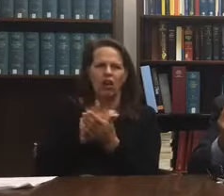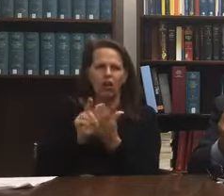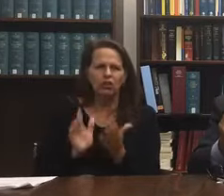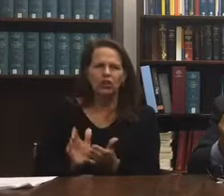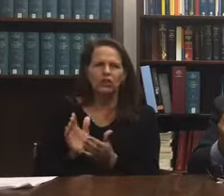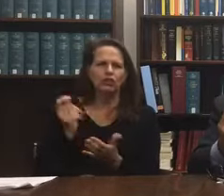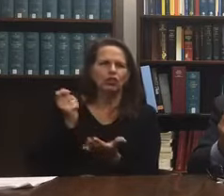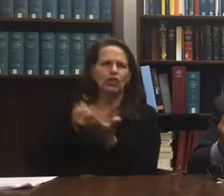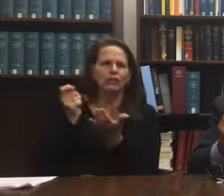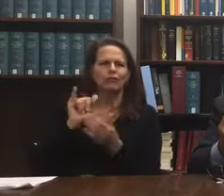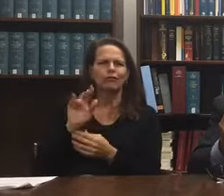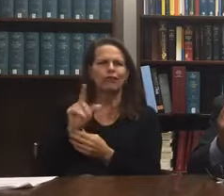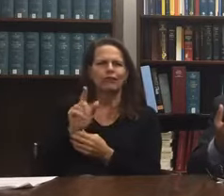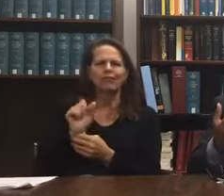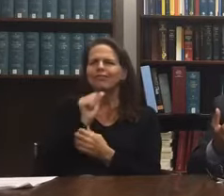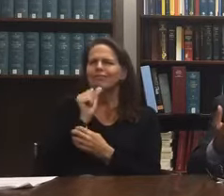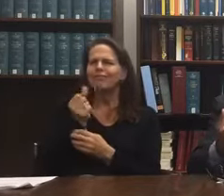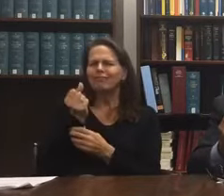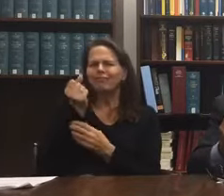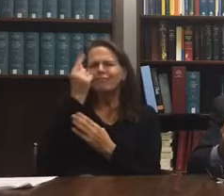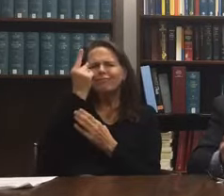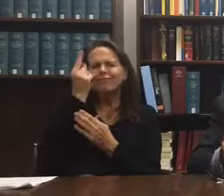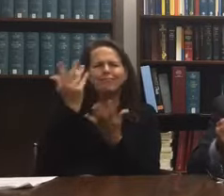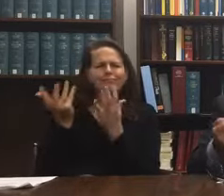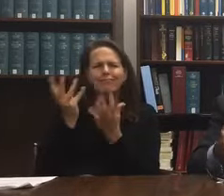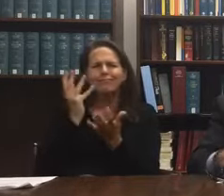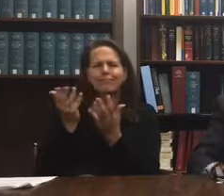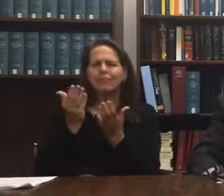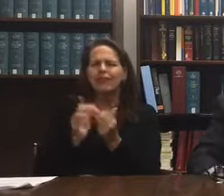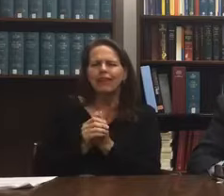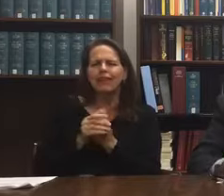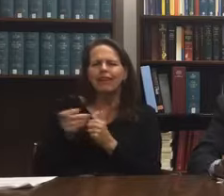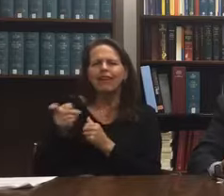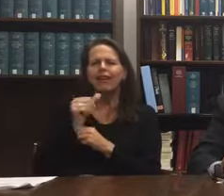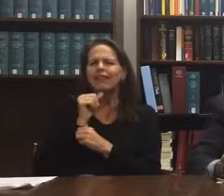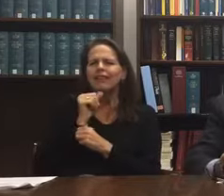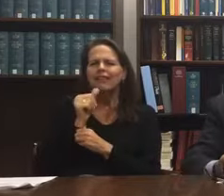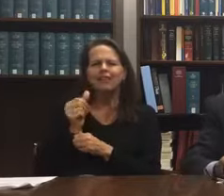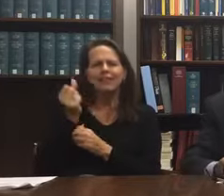the weight that that burden place is on them but you know it is what it is as